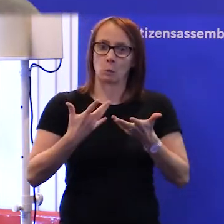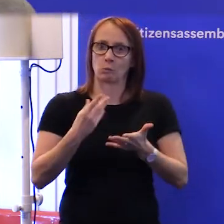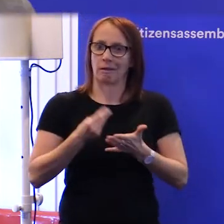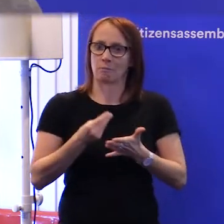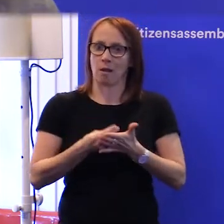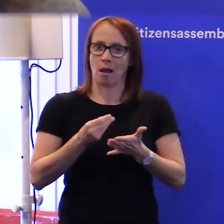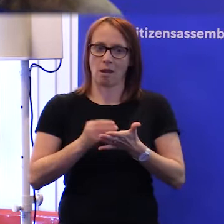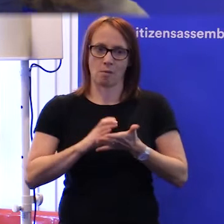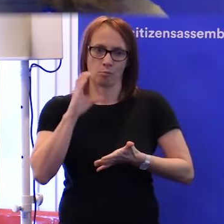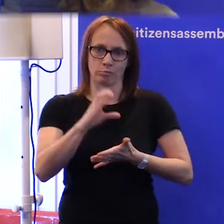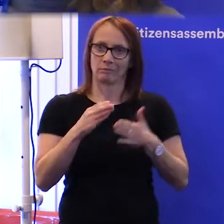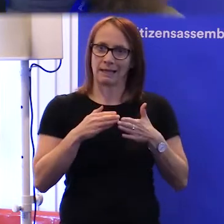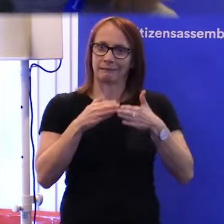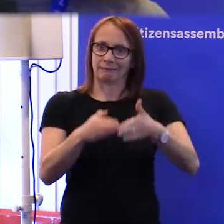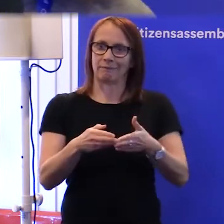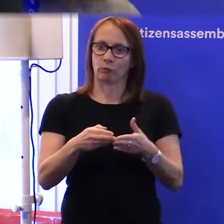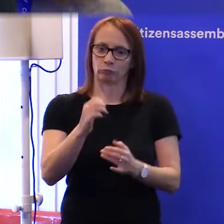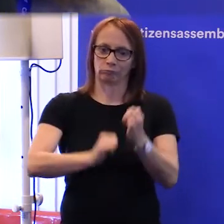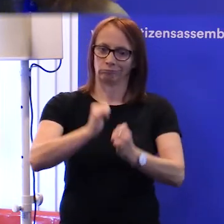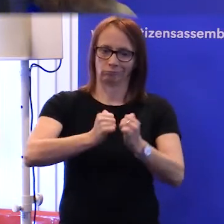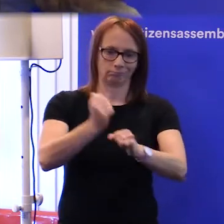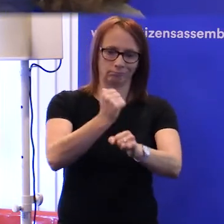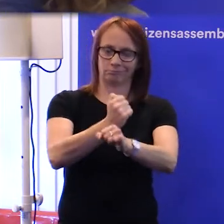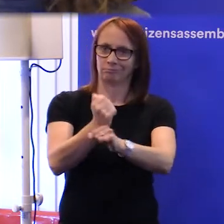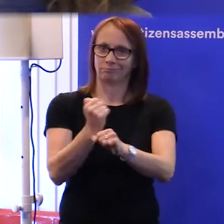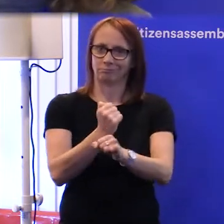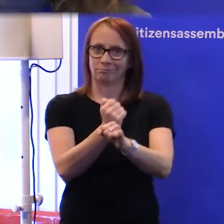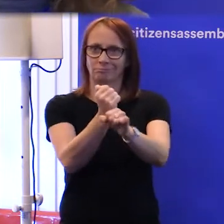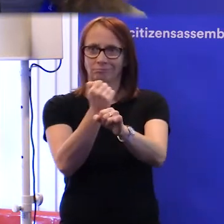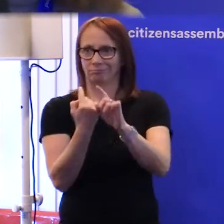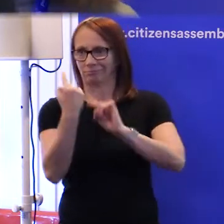into the naval construction works on this site as the yard was called when it